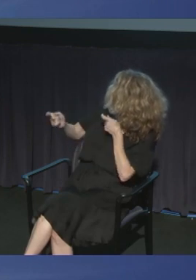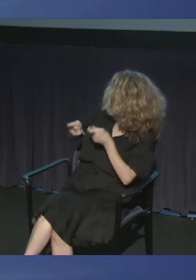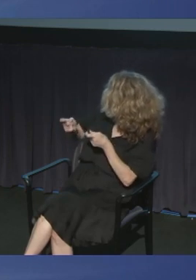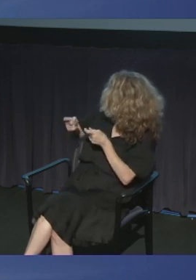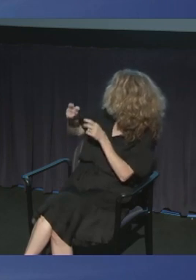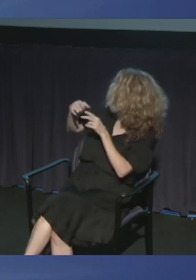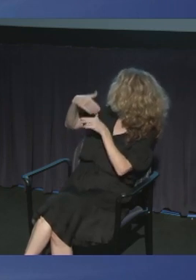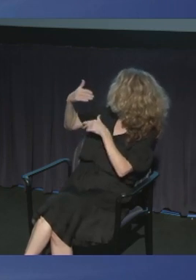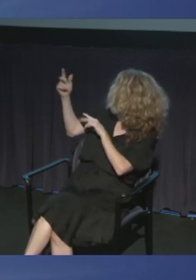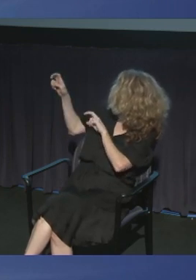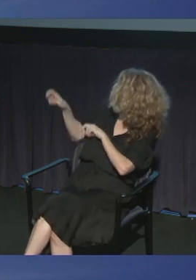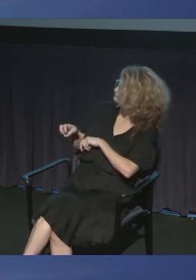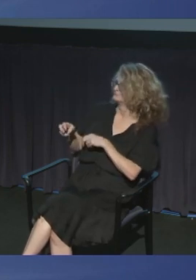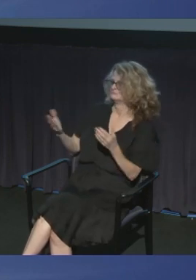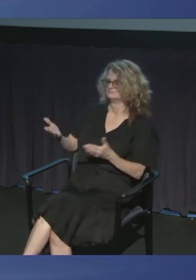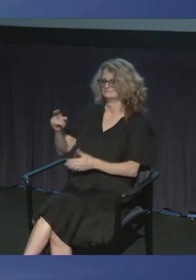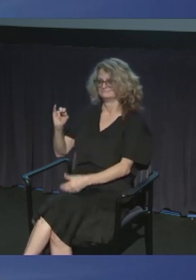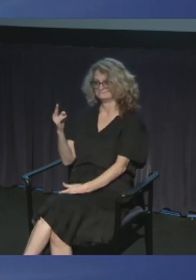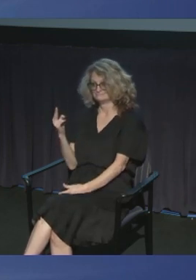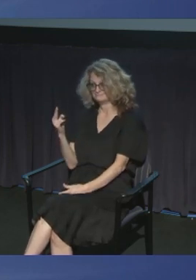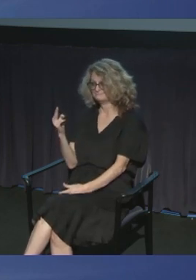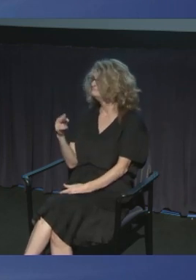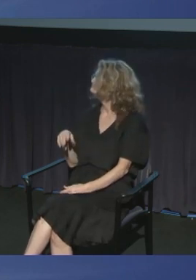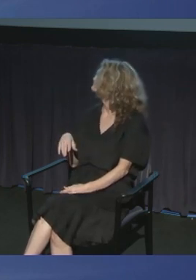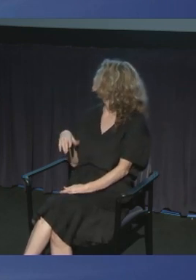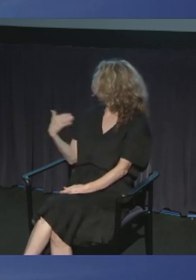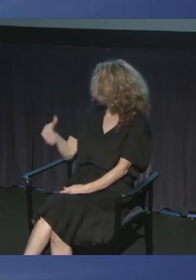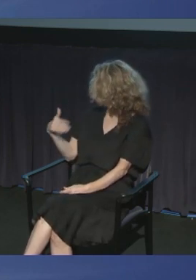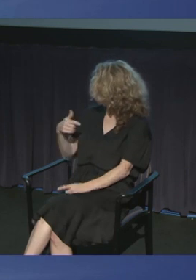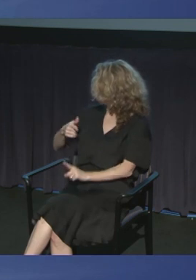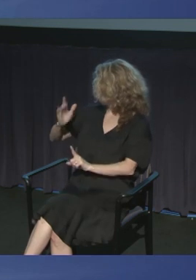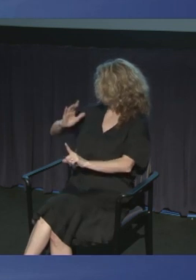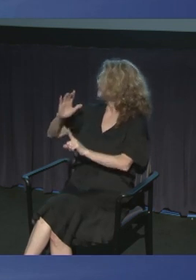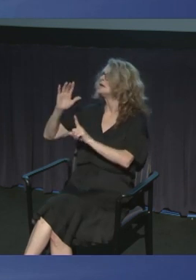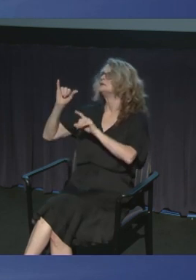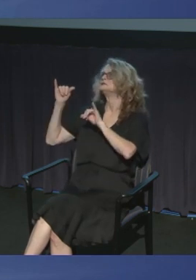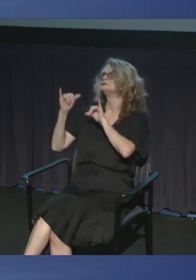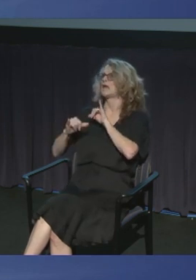LATER COMING TO NIH. HE WAS AT